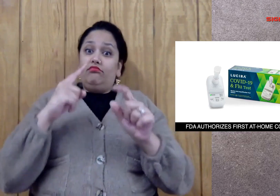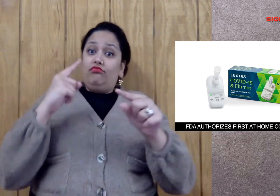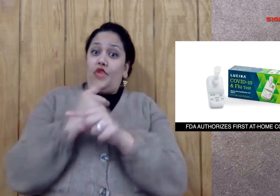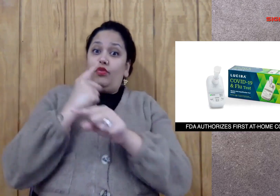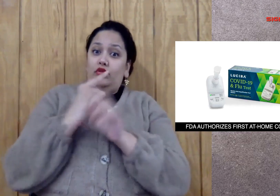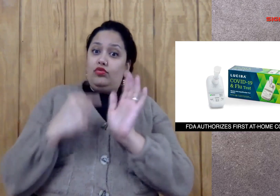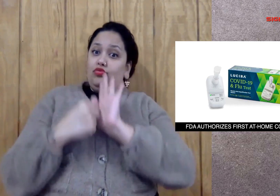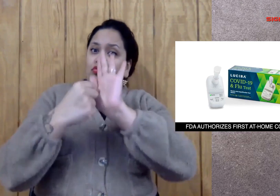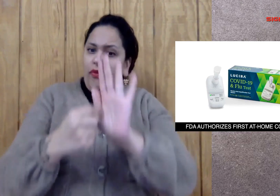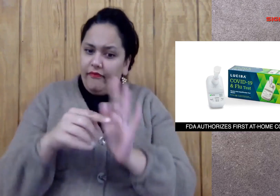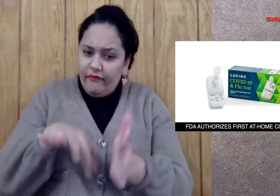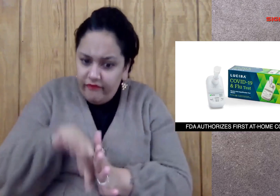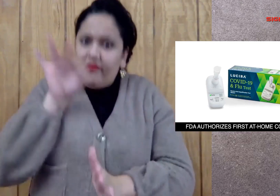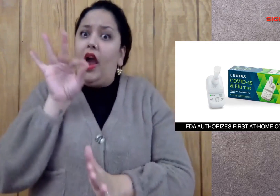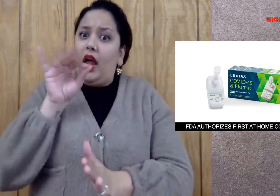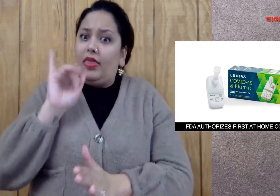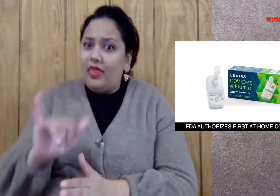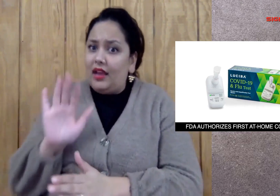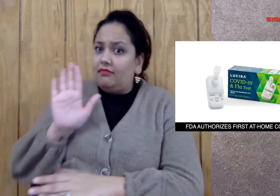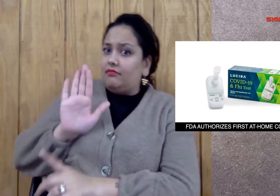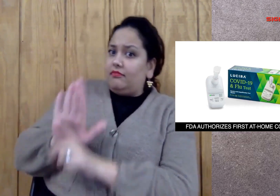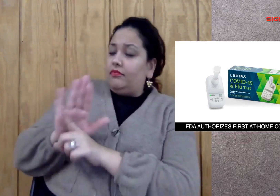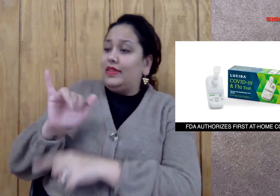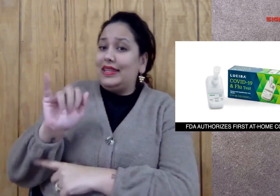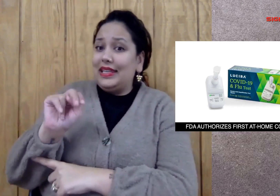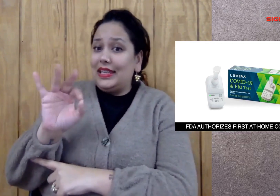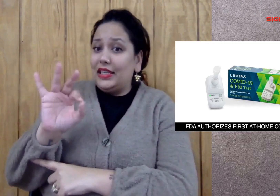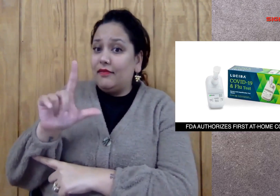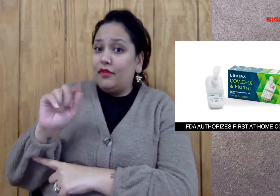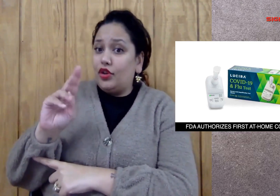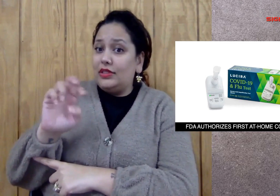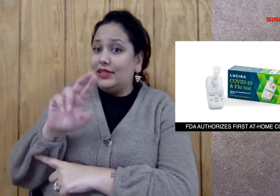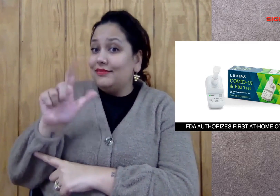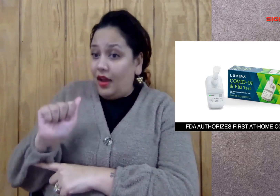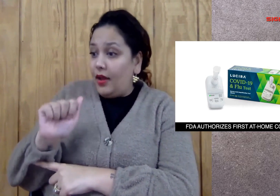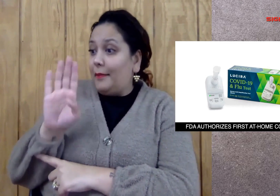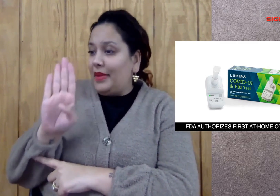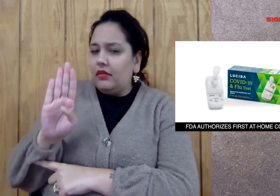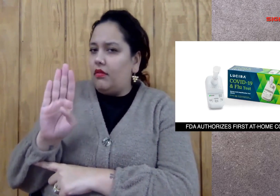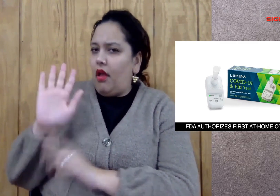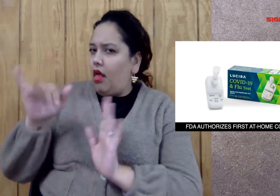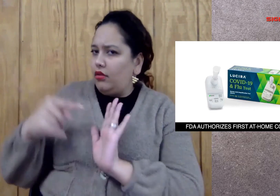the tests accuracy for detecting influenza B is not yet known.